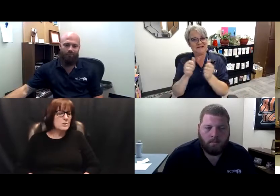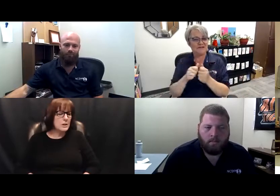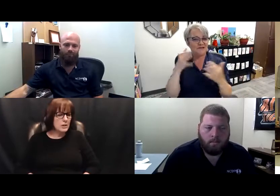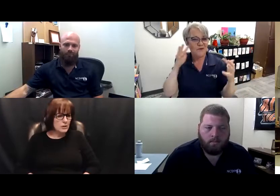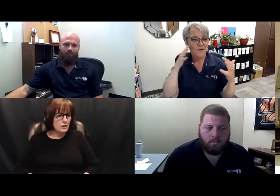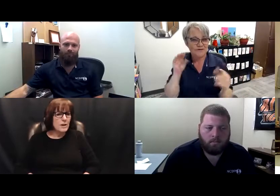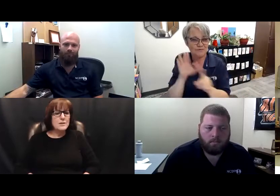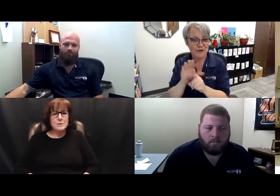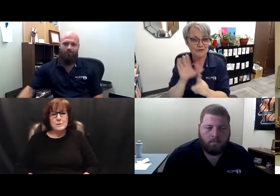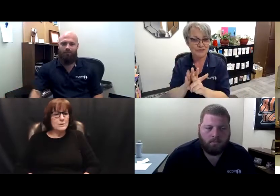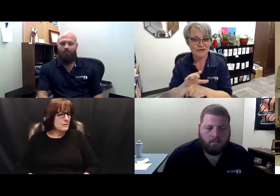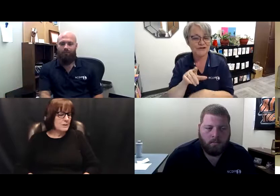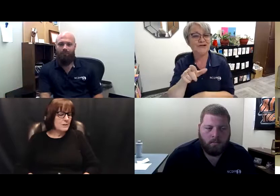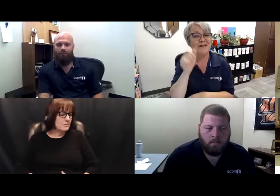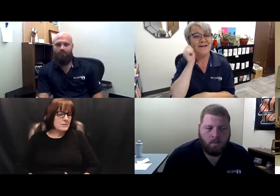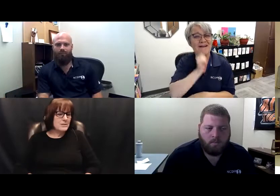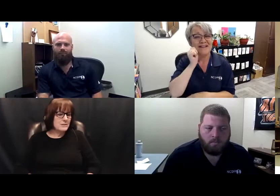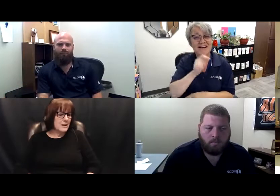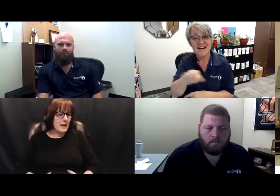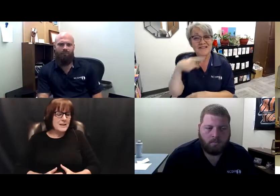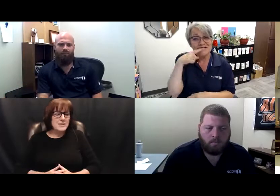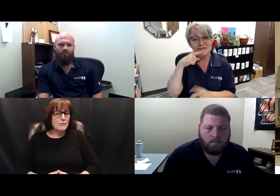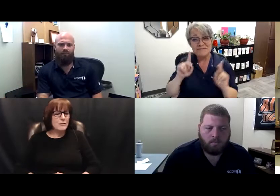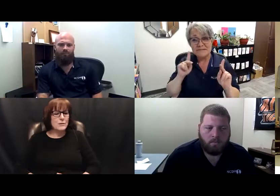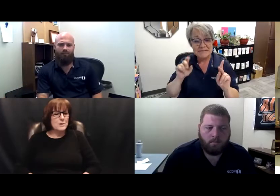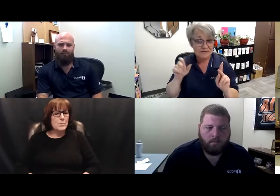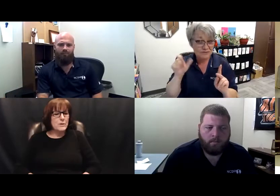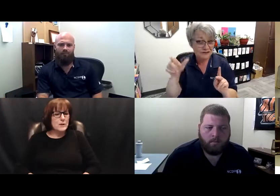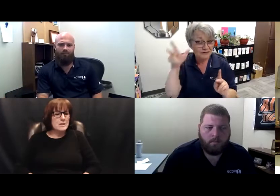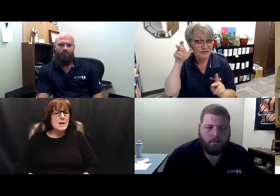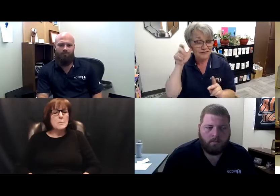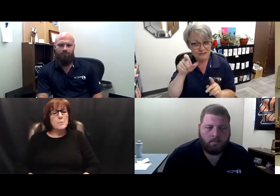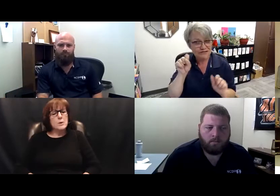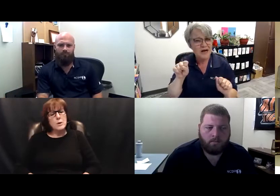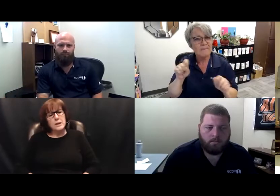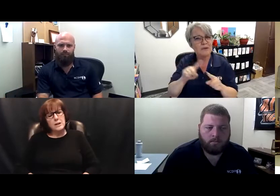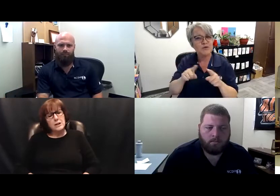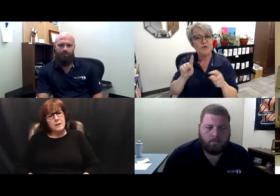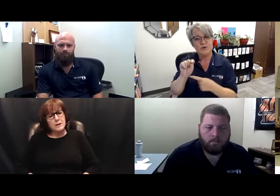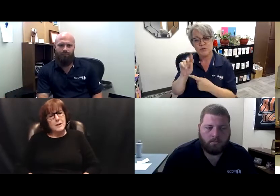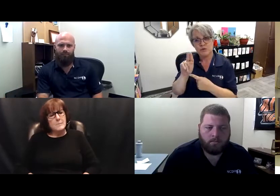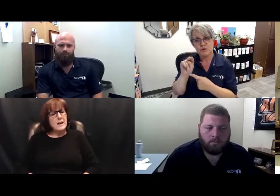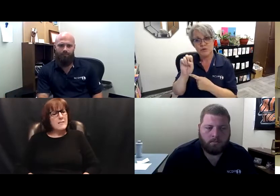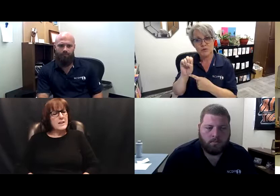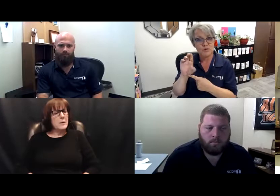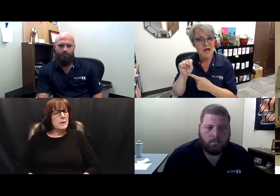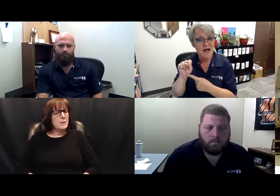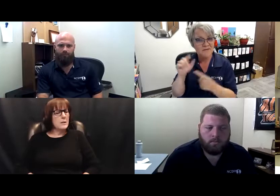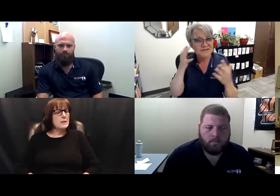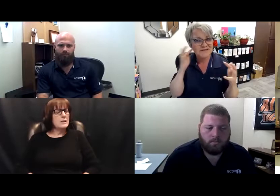hear so you know just asking for those simple things people who can hear they have that ability to